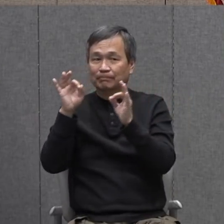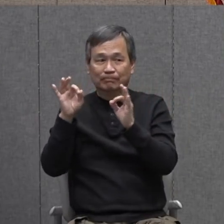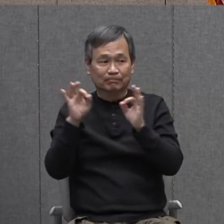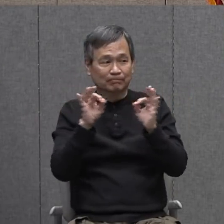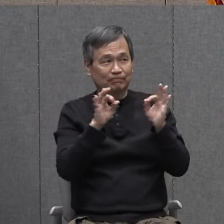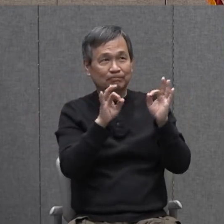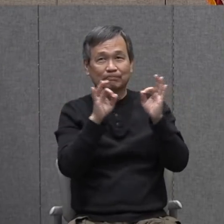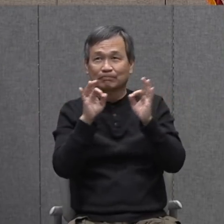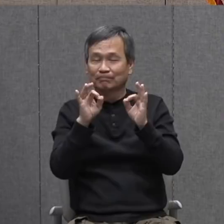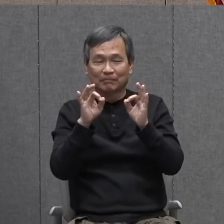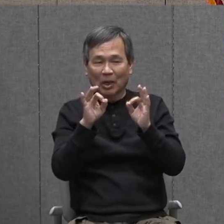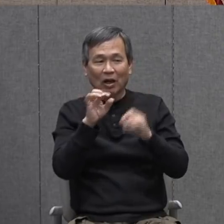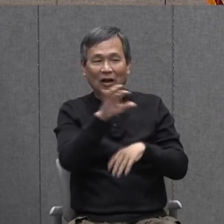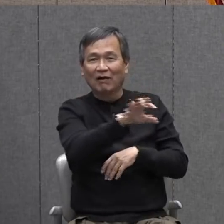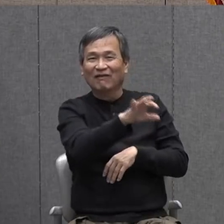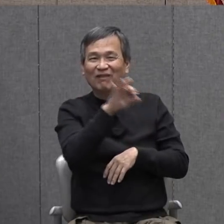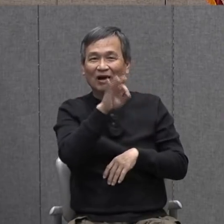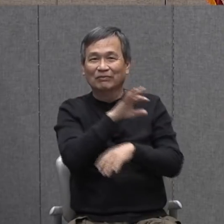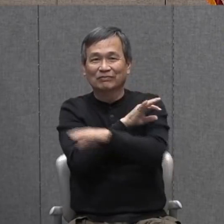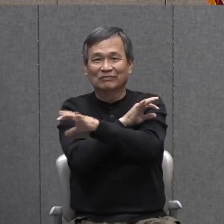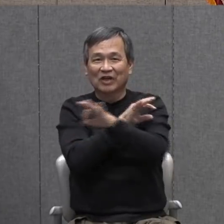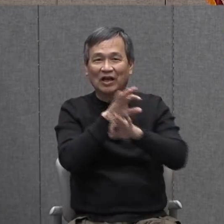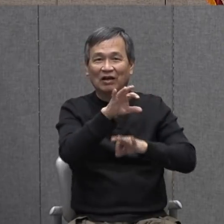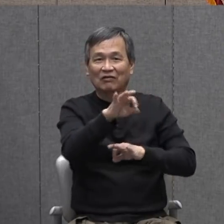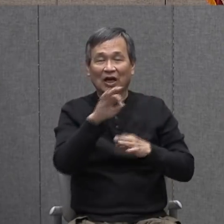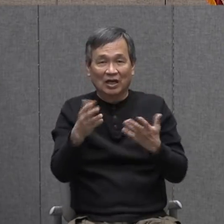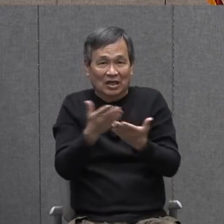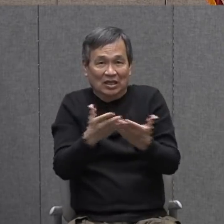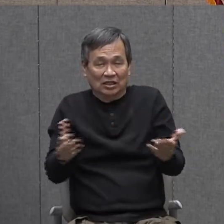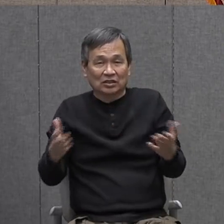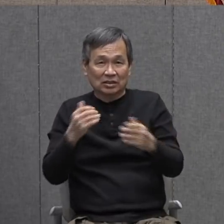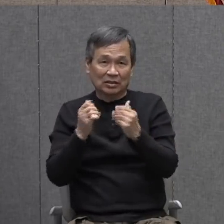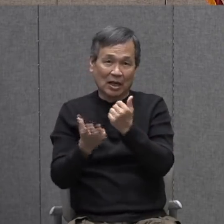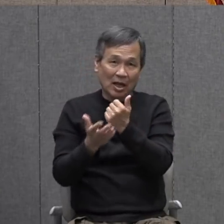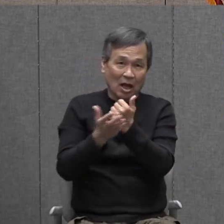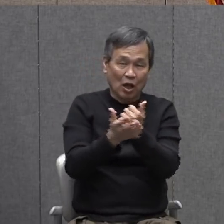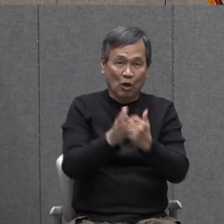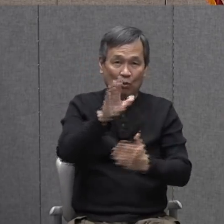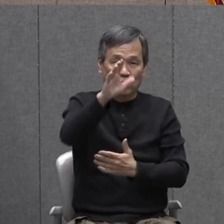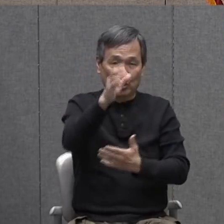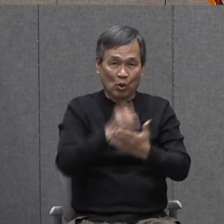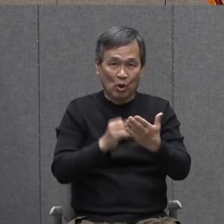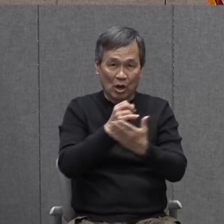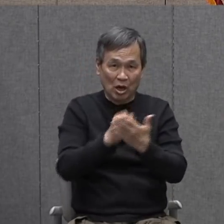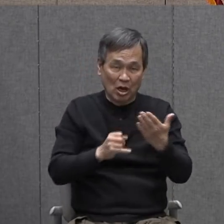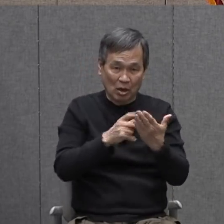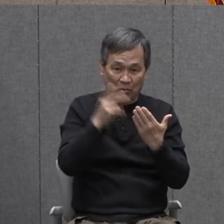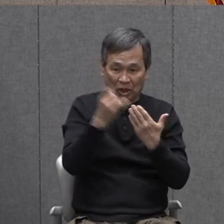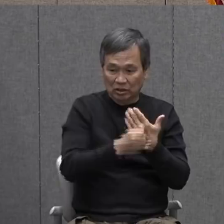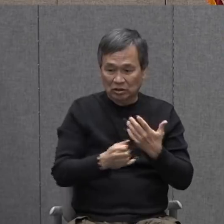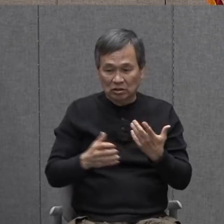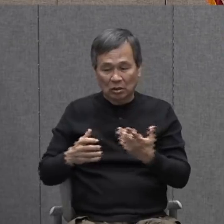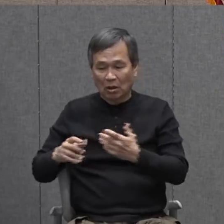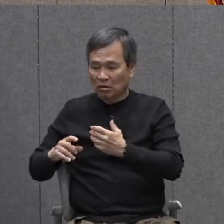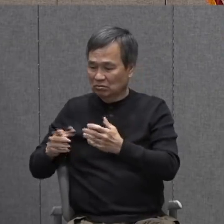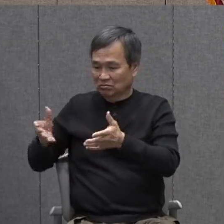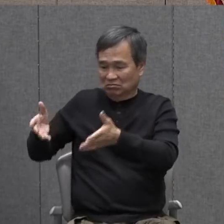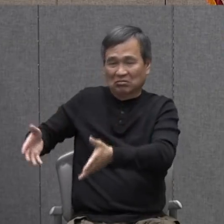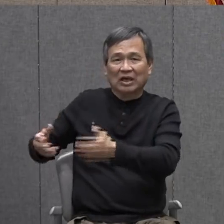and I want you to start adding them to a little collection so that every time you go to make an art project you have new things that you can use.